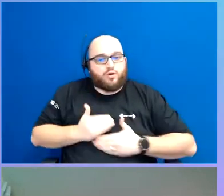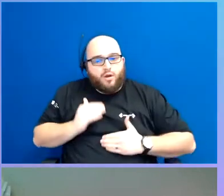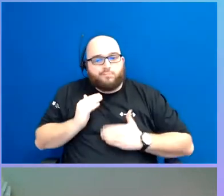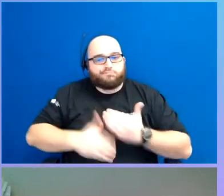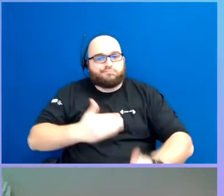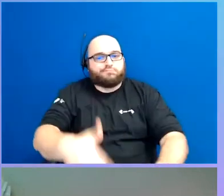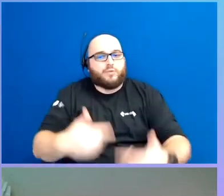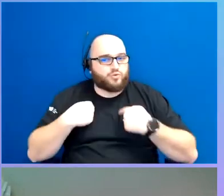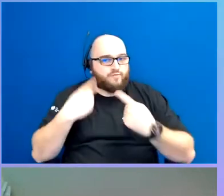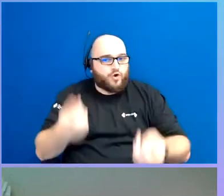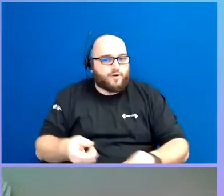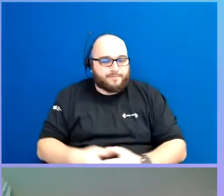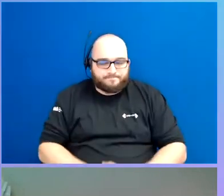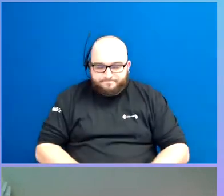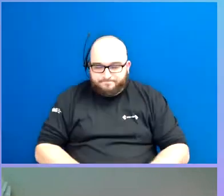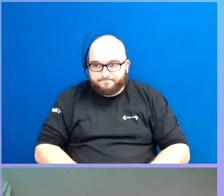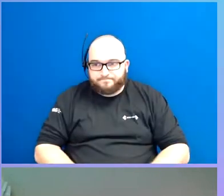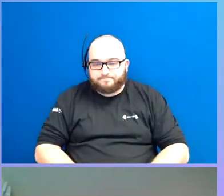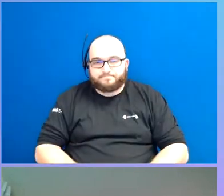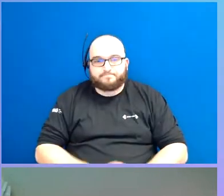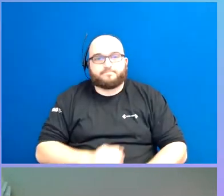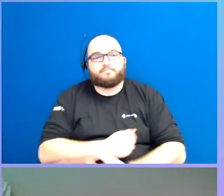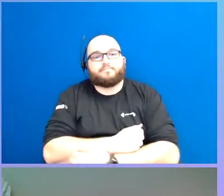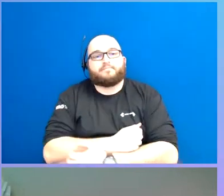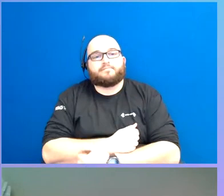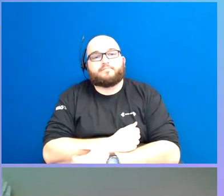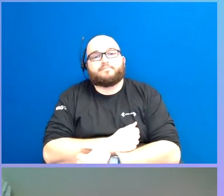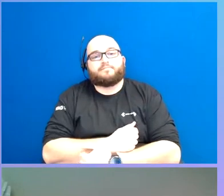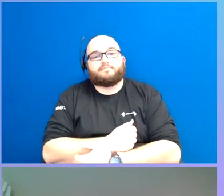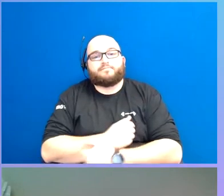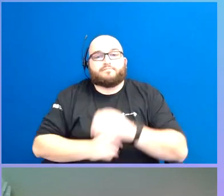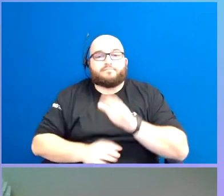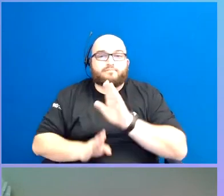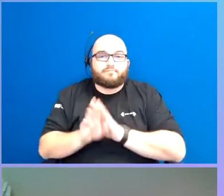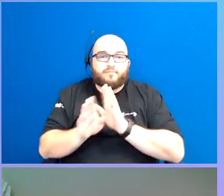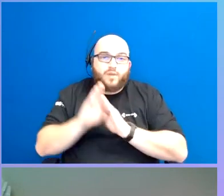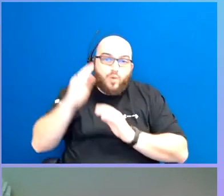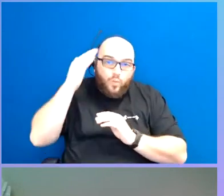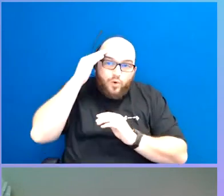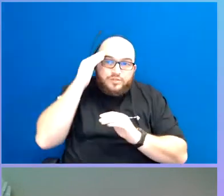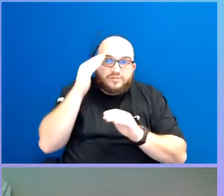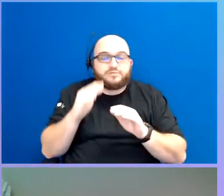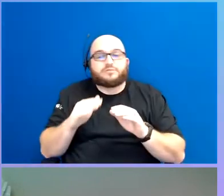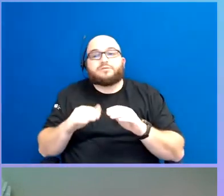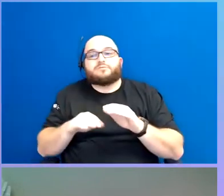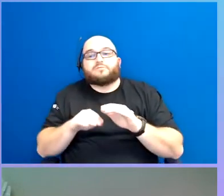building awareness and education at the enterprise level. That